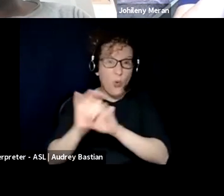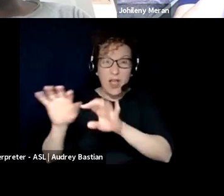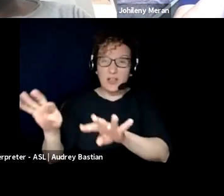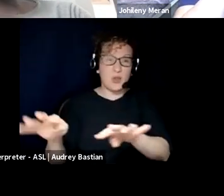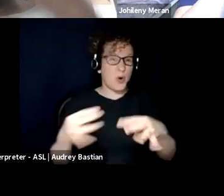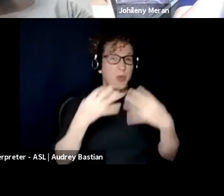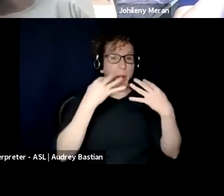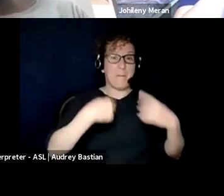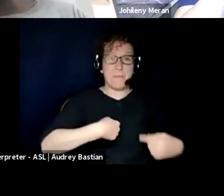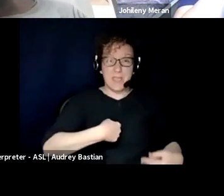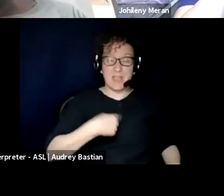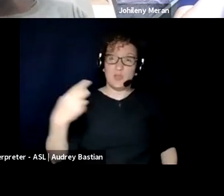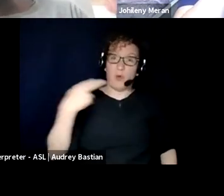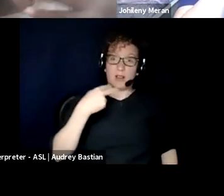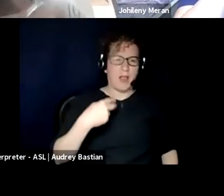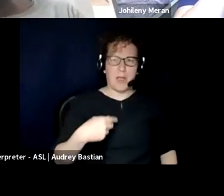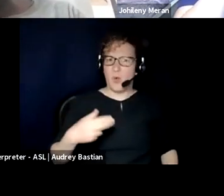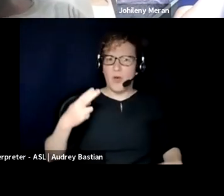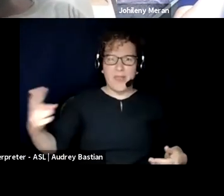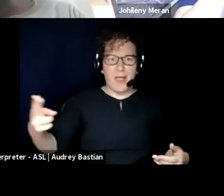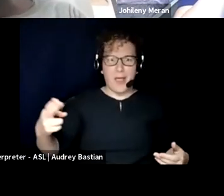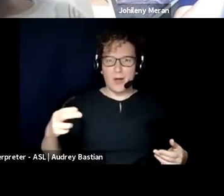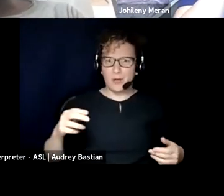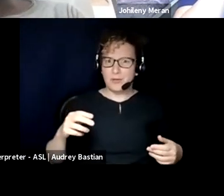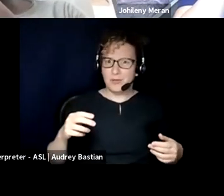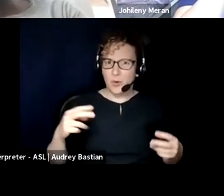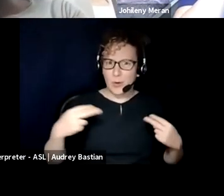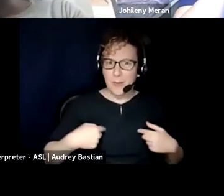know what the hell you are looking at because I don't speak like that. People use to talk